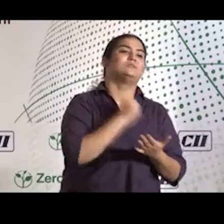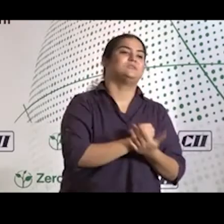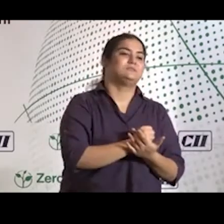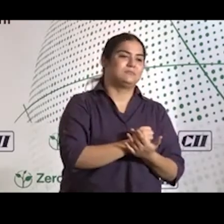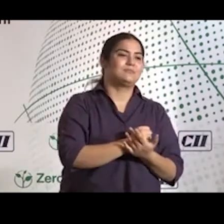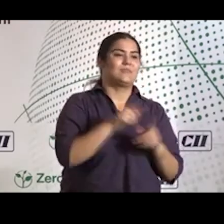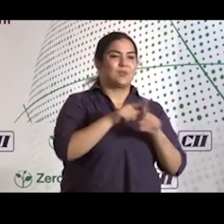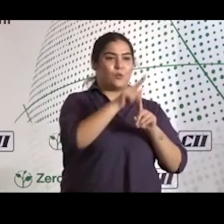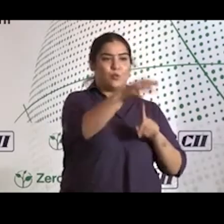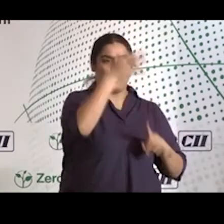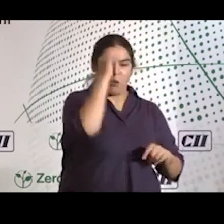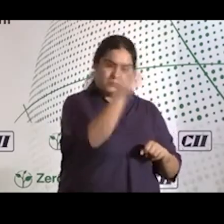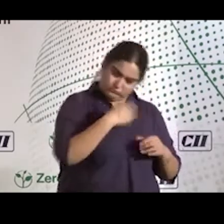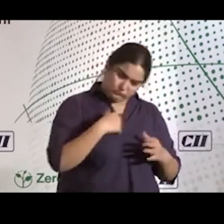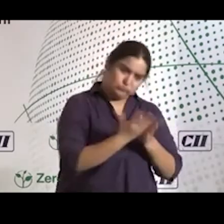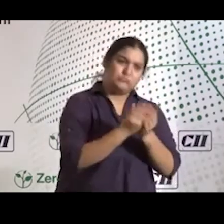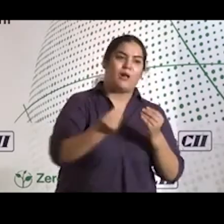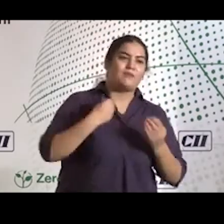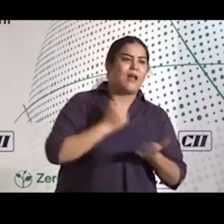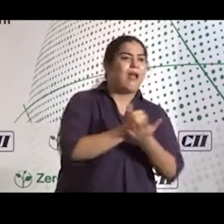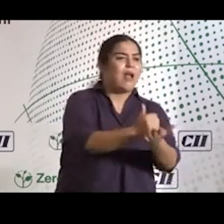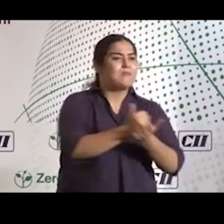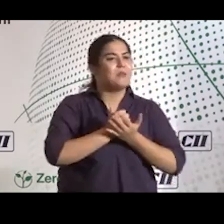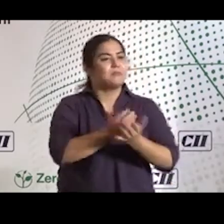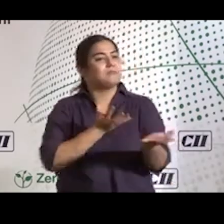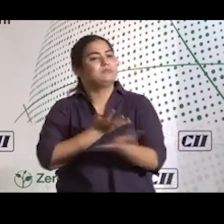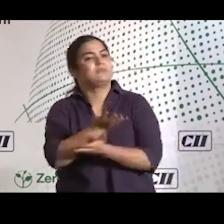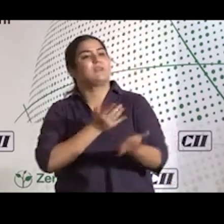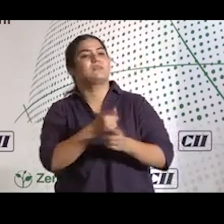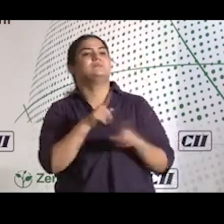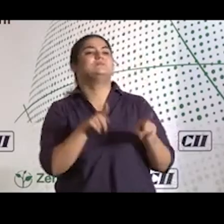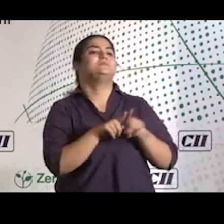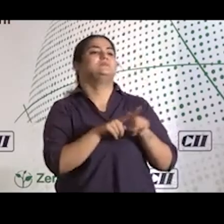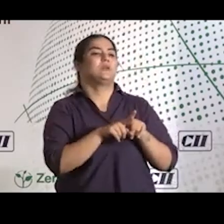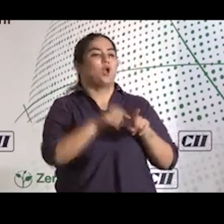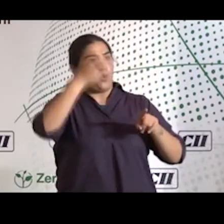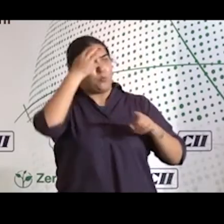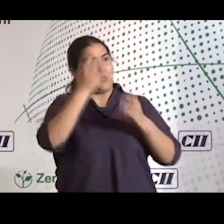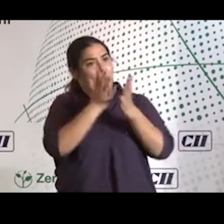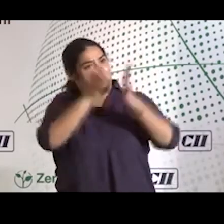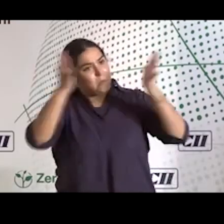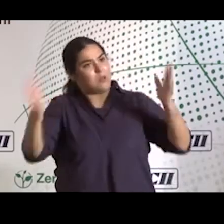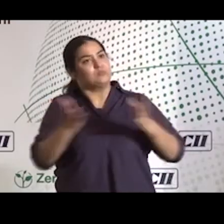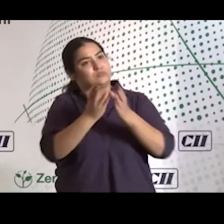I think like so many said also, that when you propose a problem, people want to solve it is so much out there.